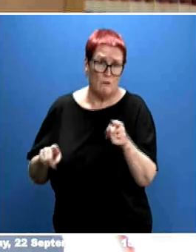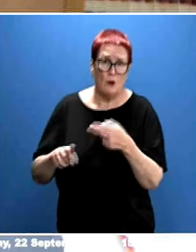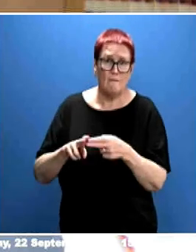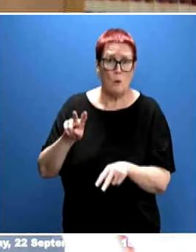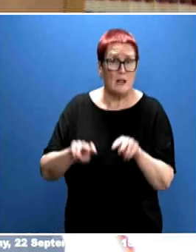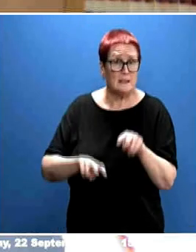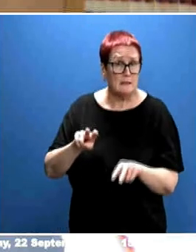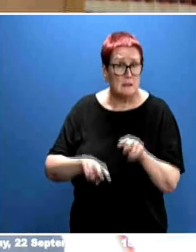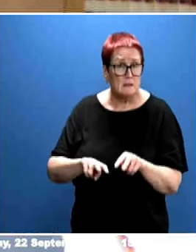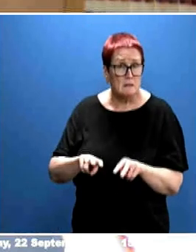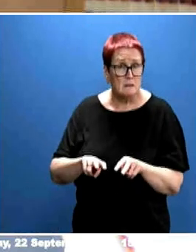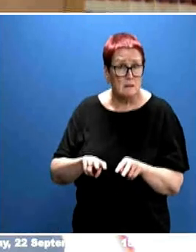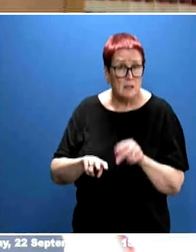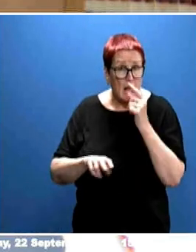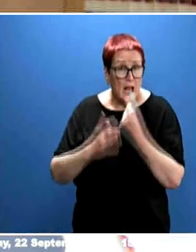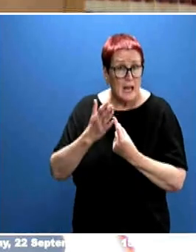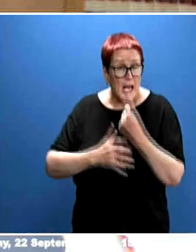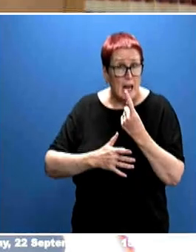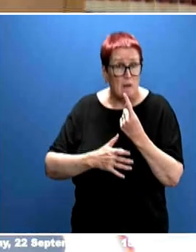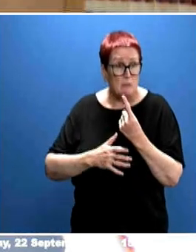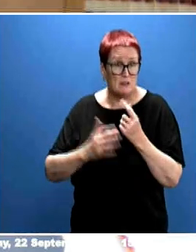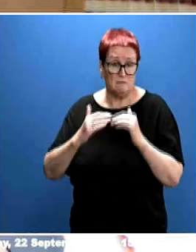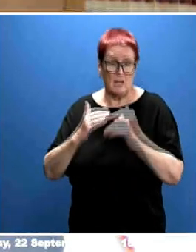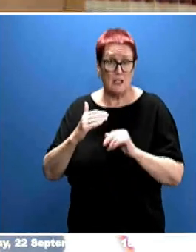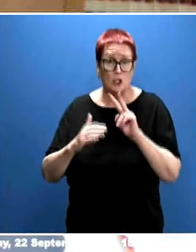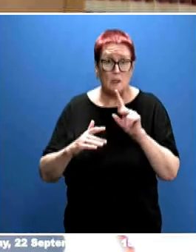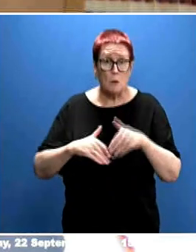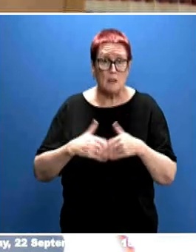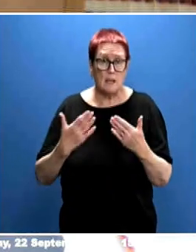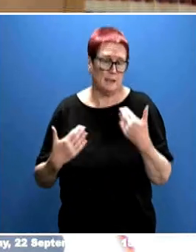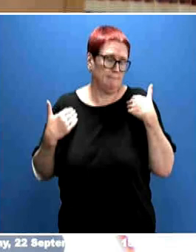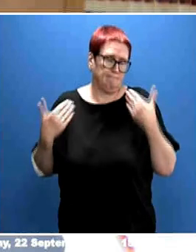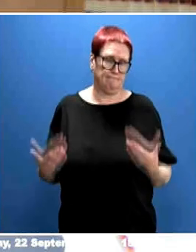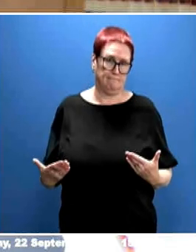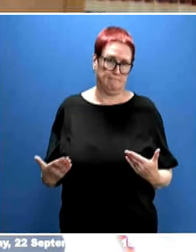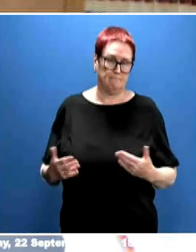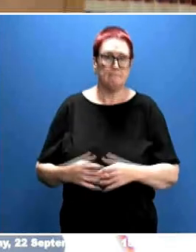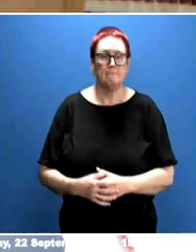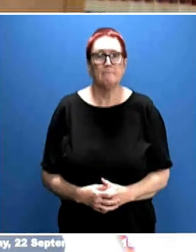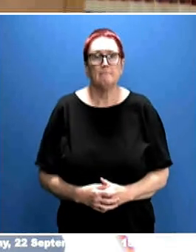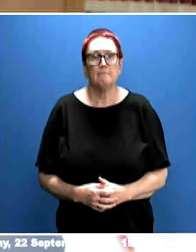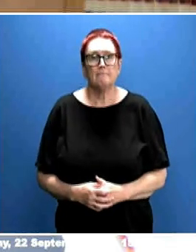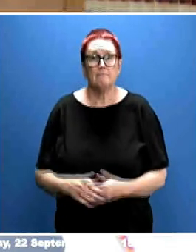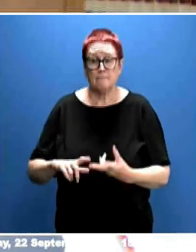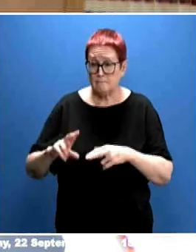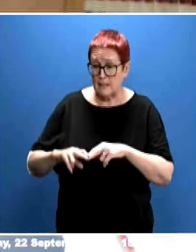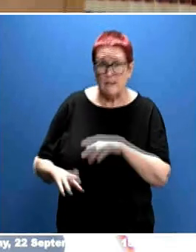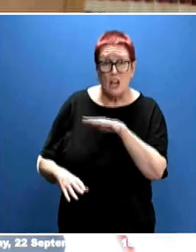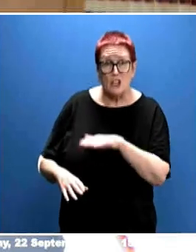Whether that can occur in the timeframe of the 21 days, and whether the child is, as I indicated before, stable enough to undertake